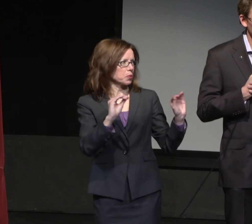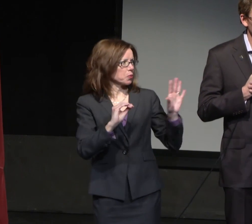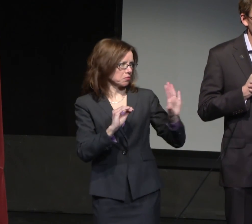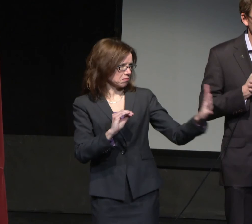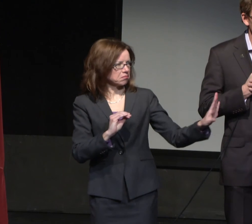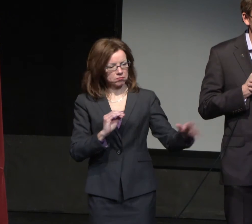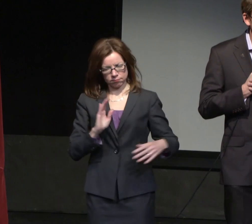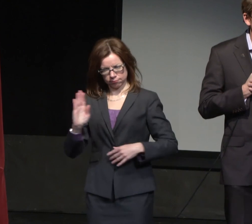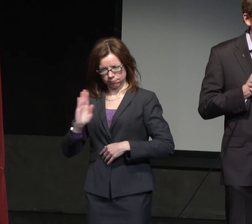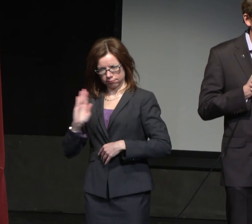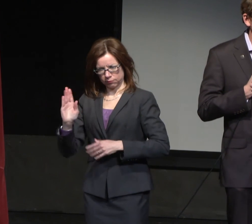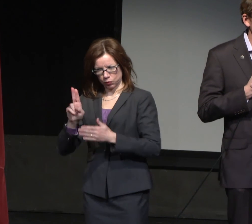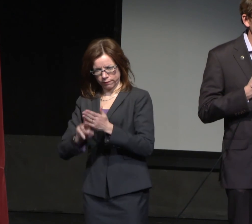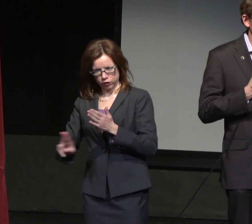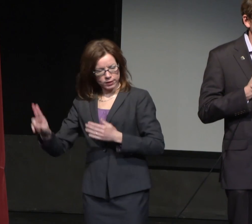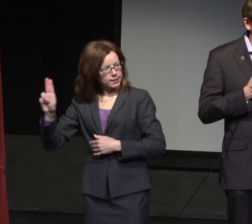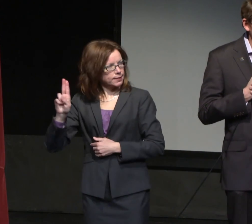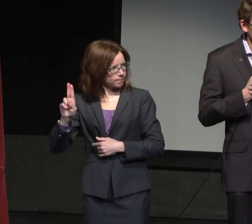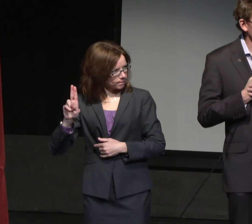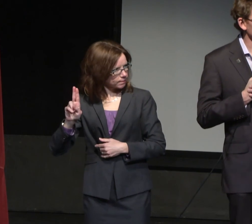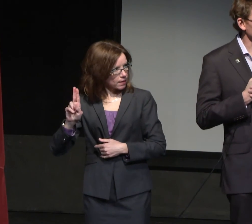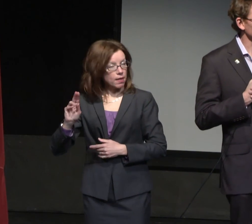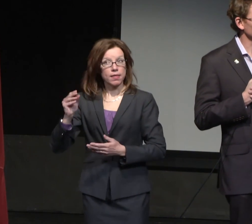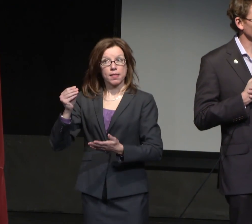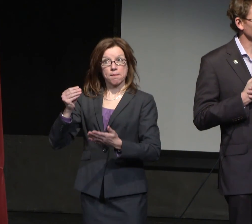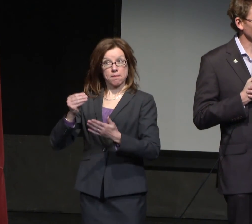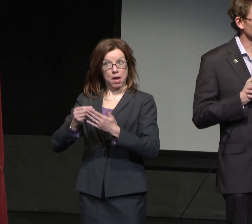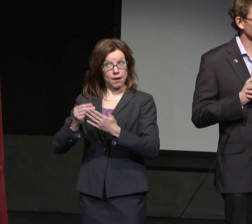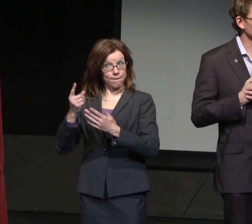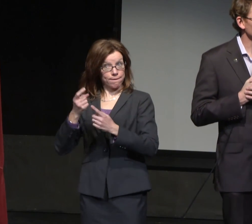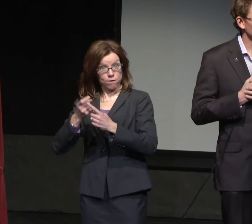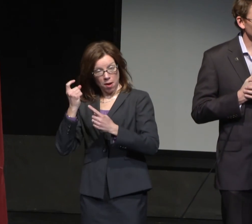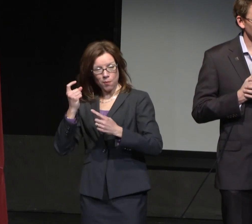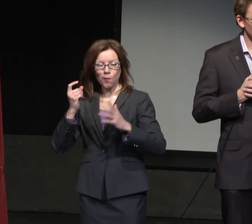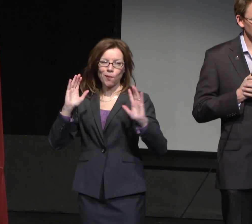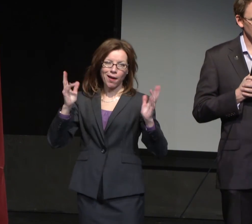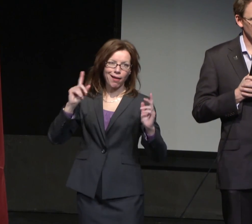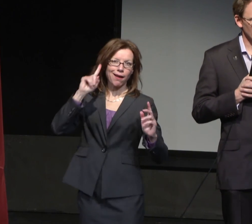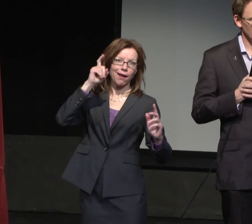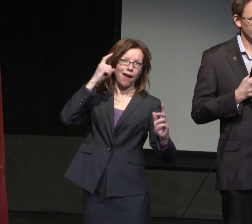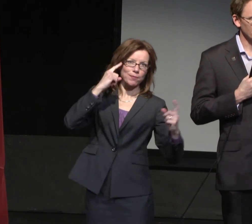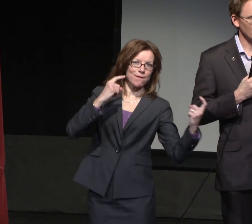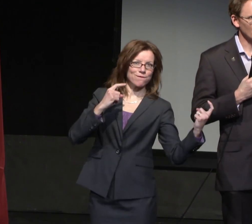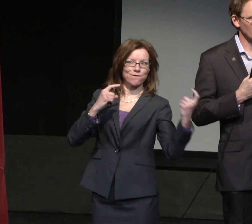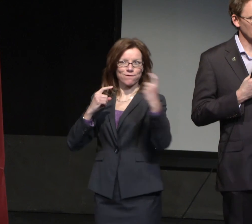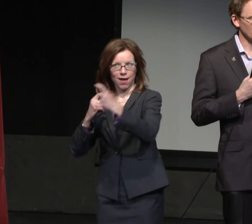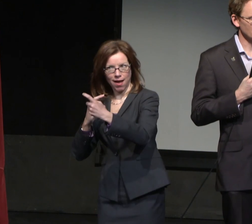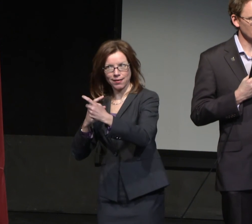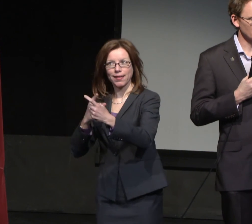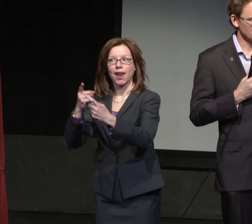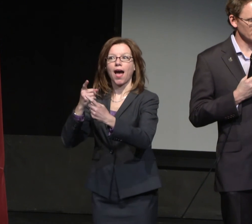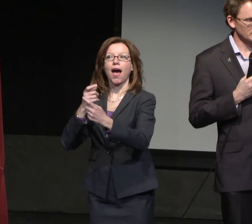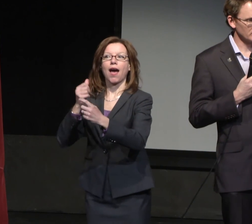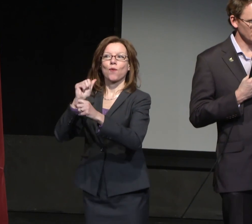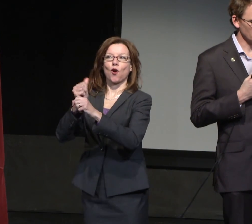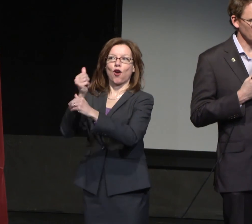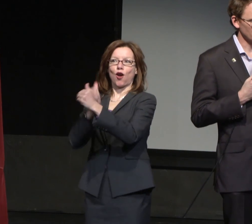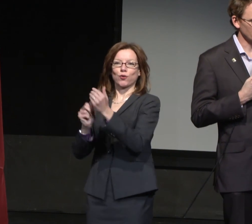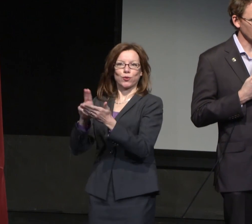The money we get is indirectly funded from the government, but it's from a funding organization which received money from the government,